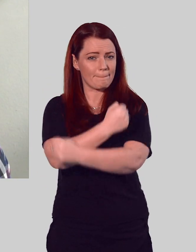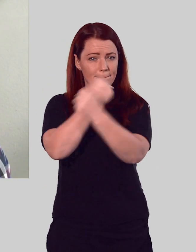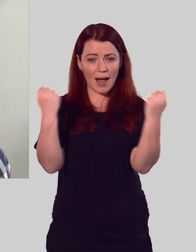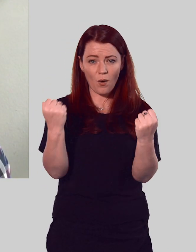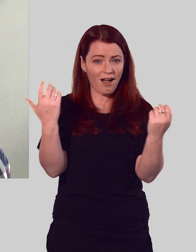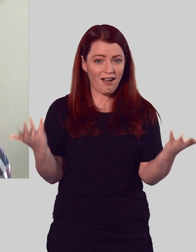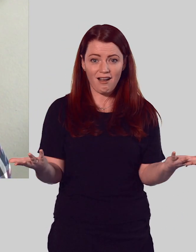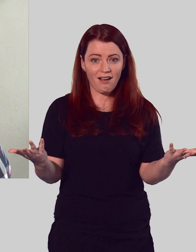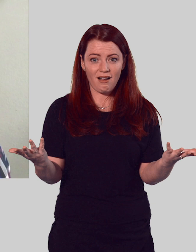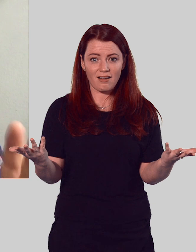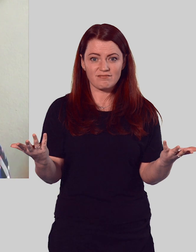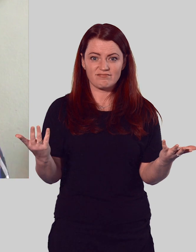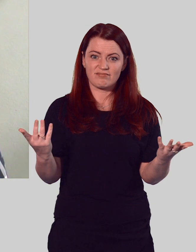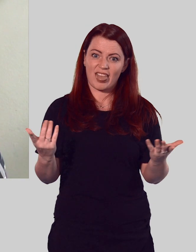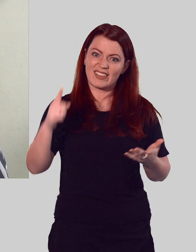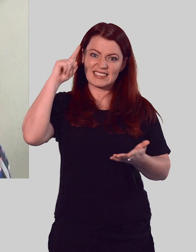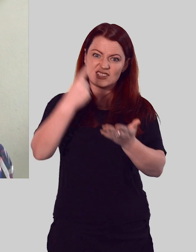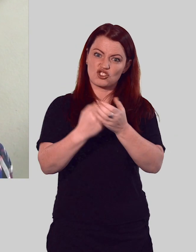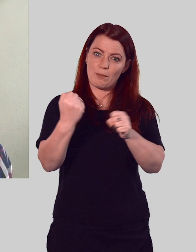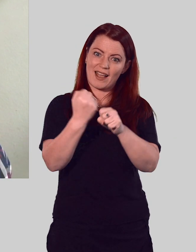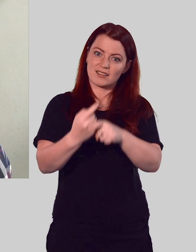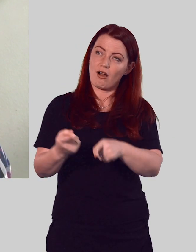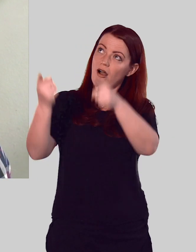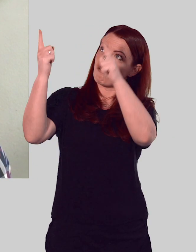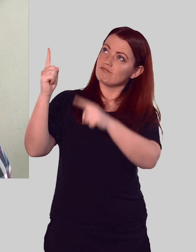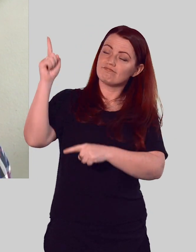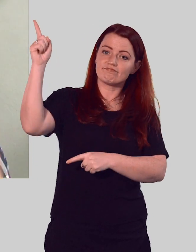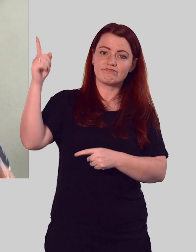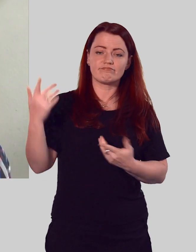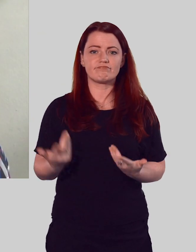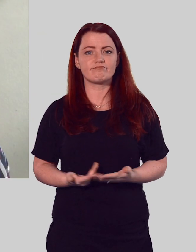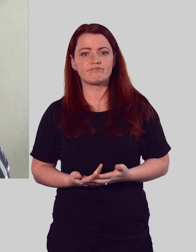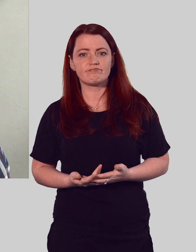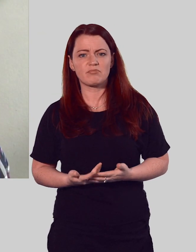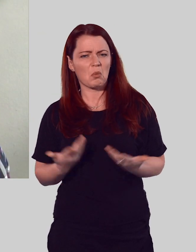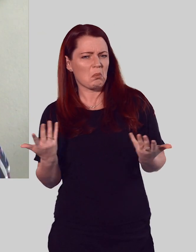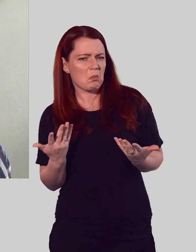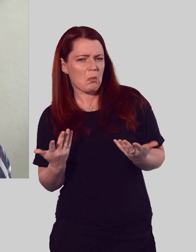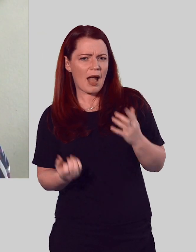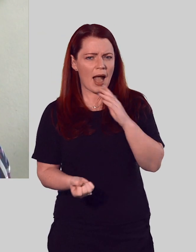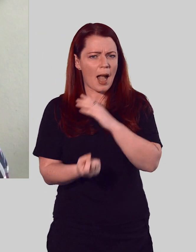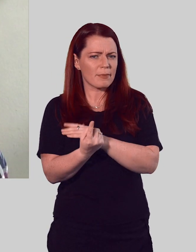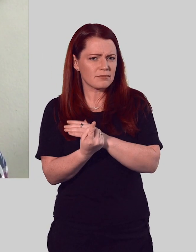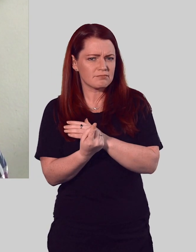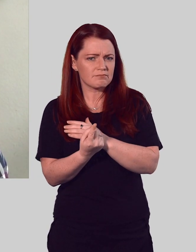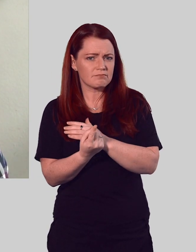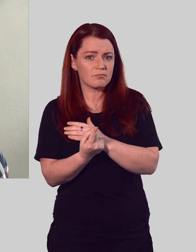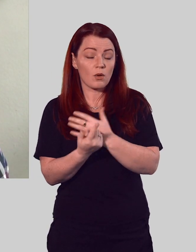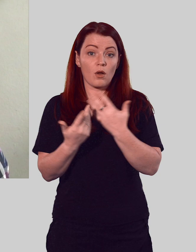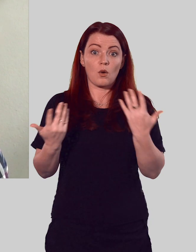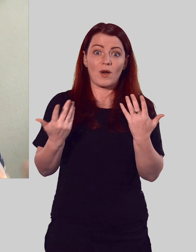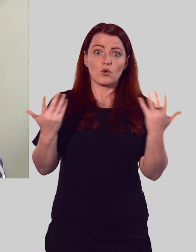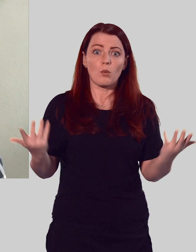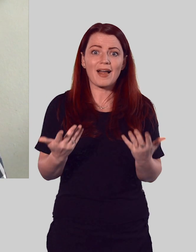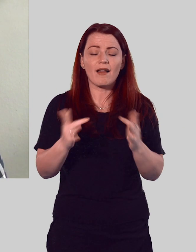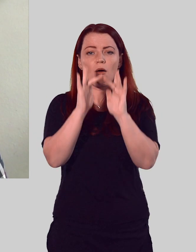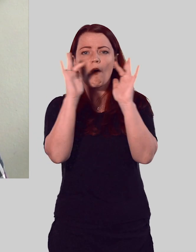elsewhere. Where would this happen? Now when you're playing but especially online, it's great to imagine the place you